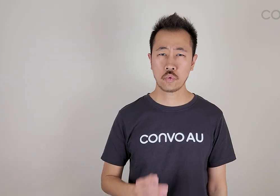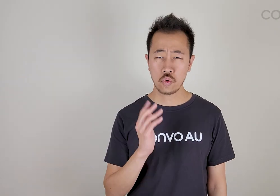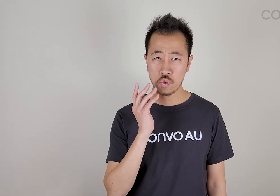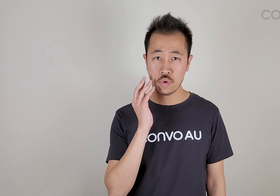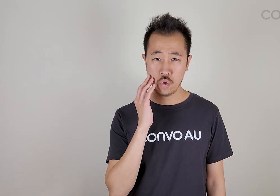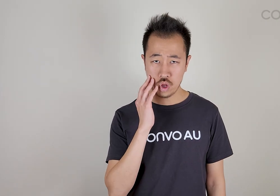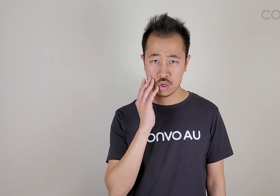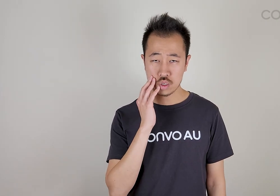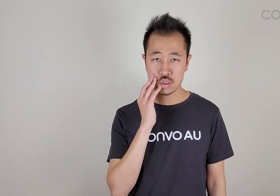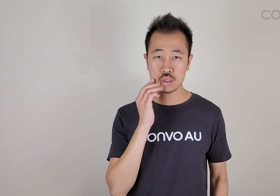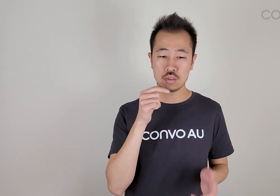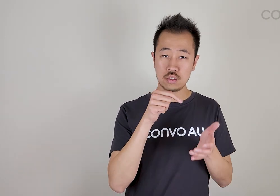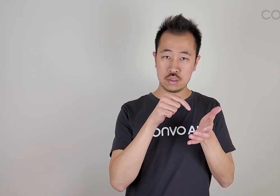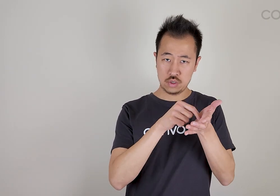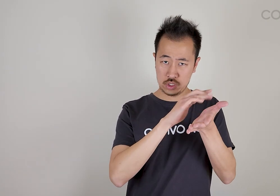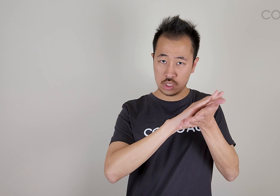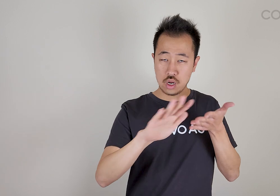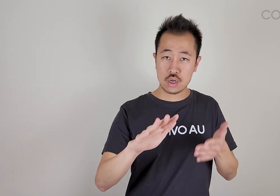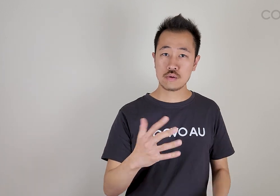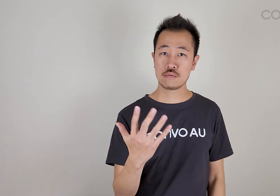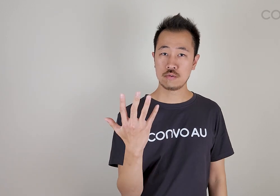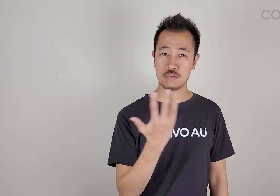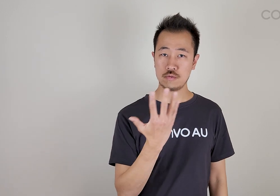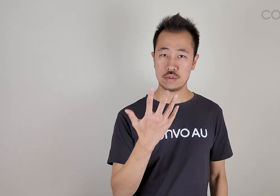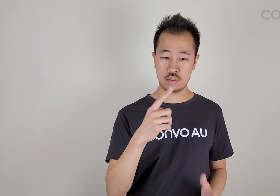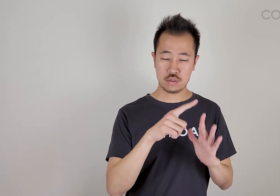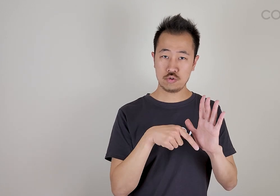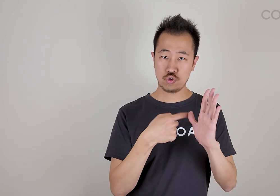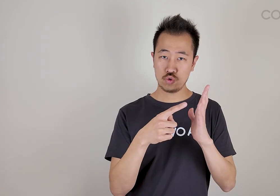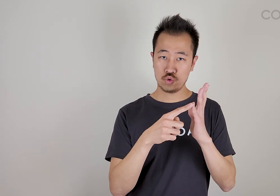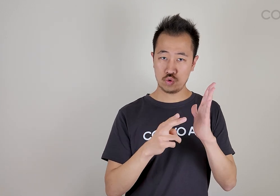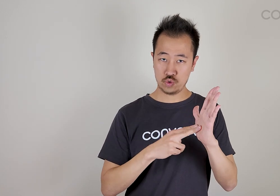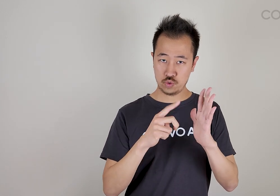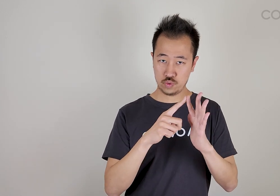When: Thursday 15 June